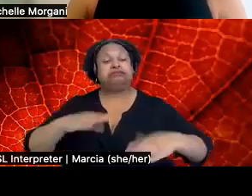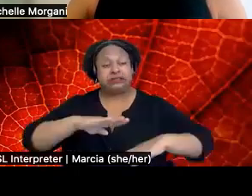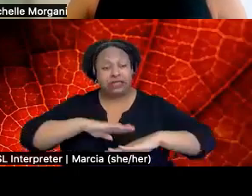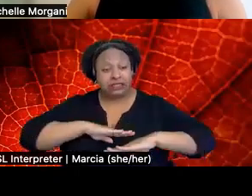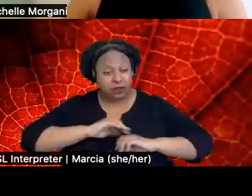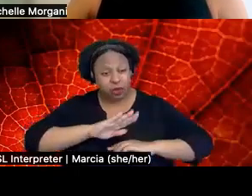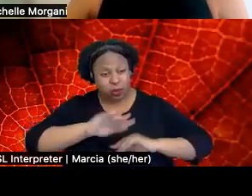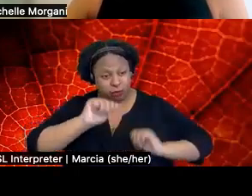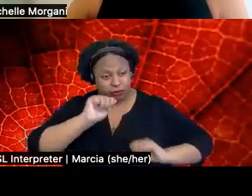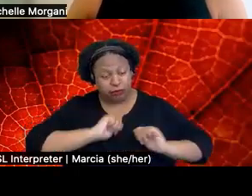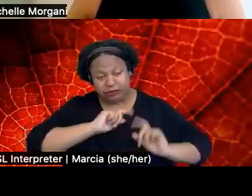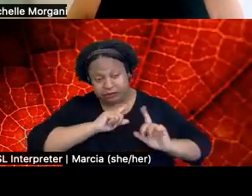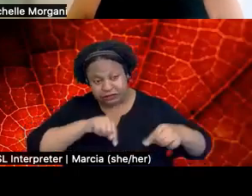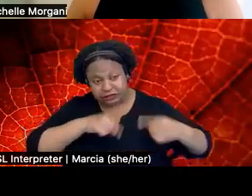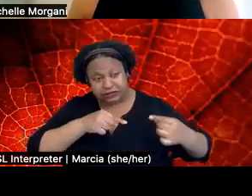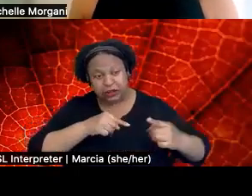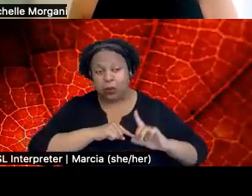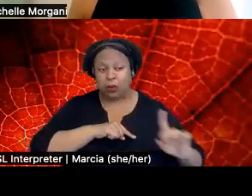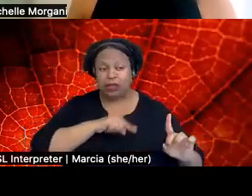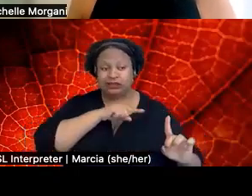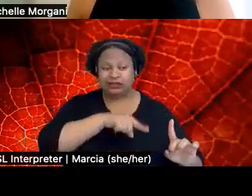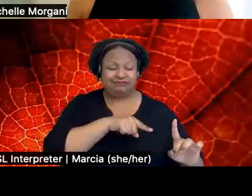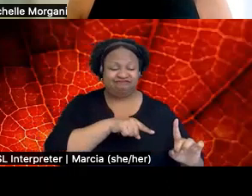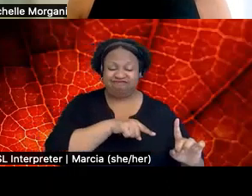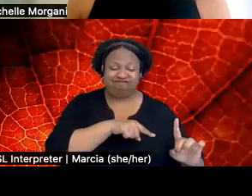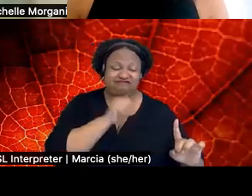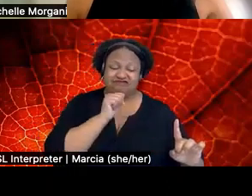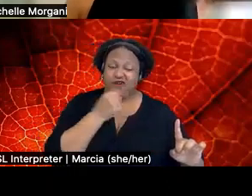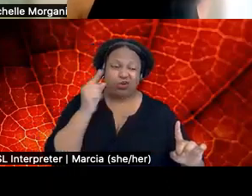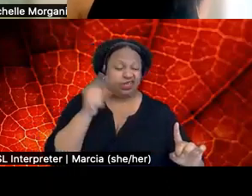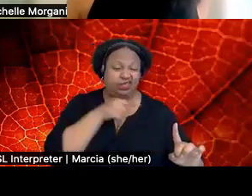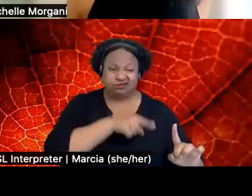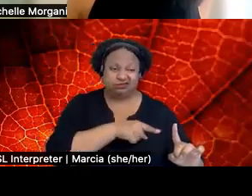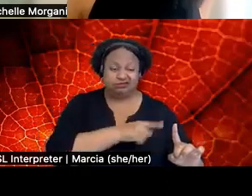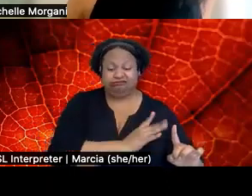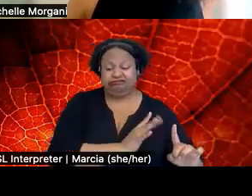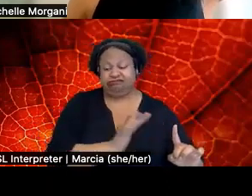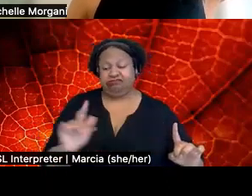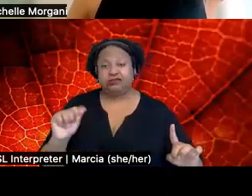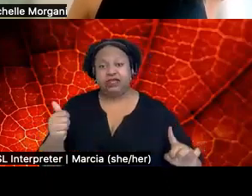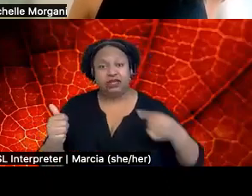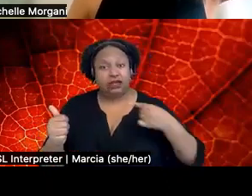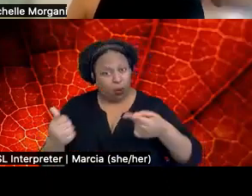performance where one is it's not working at all, and 10 is it's working perfectly.